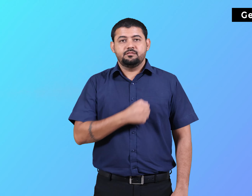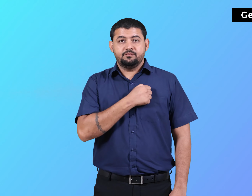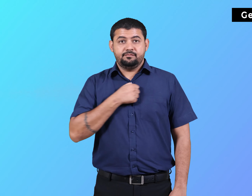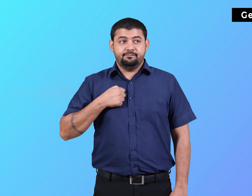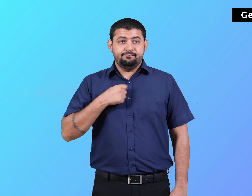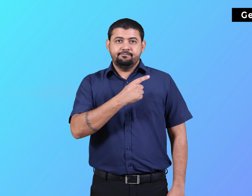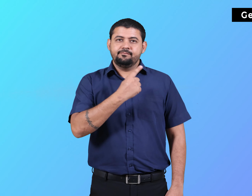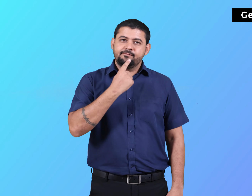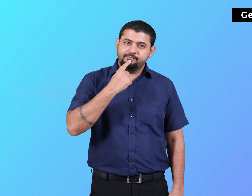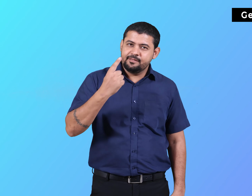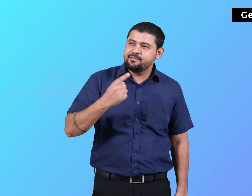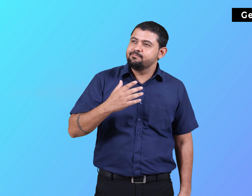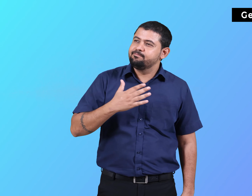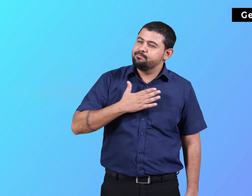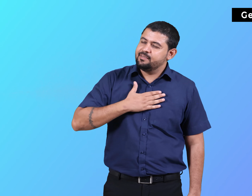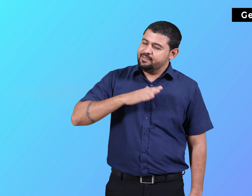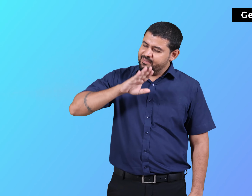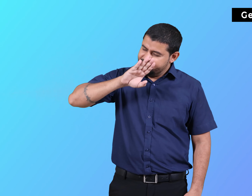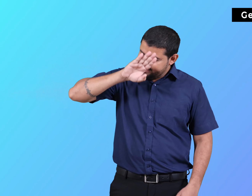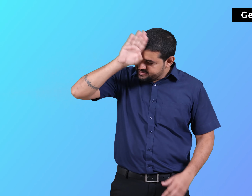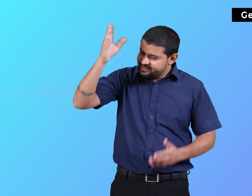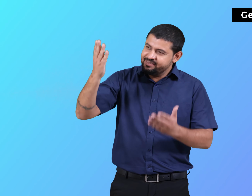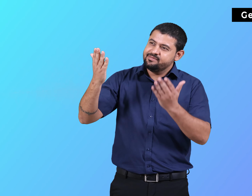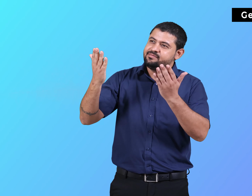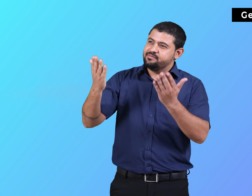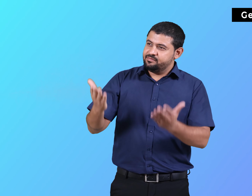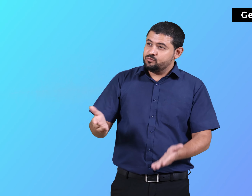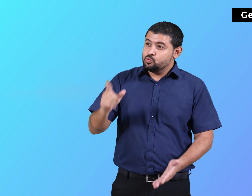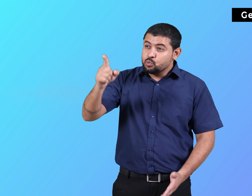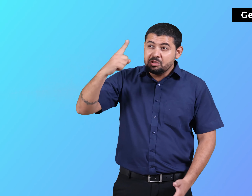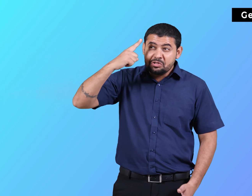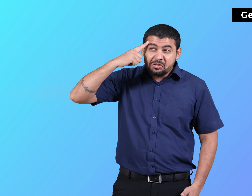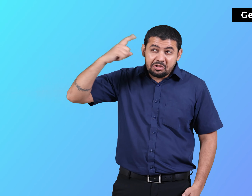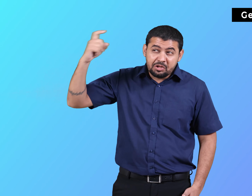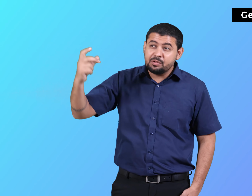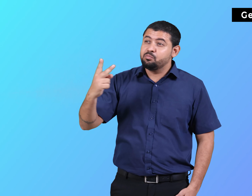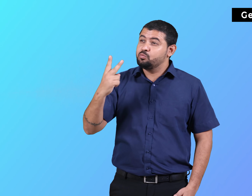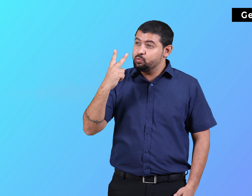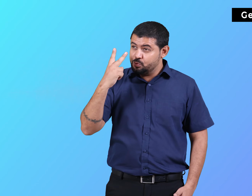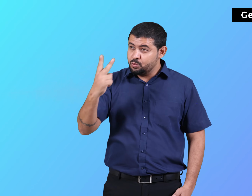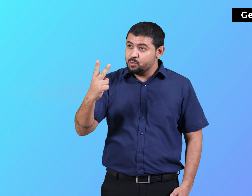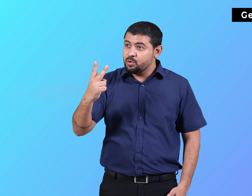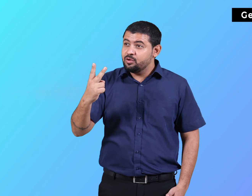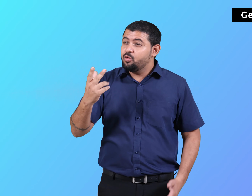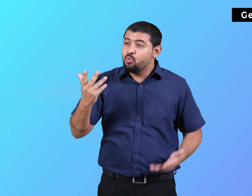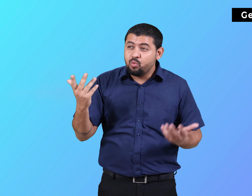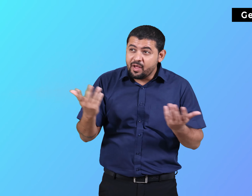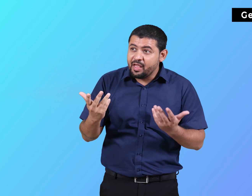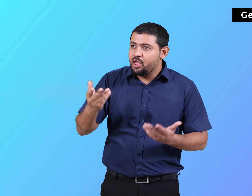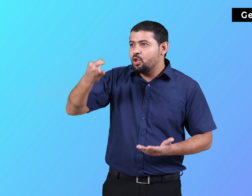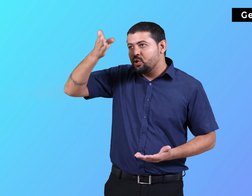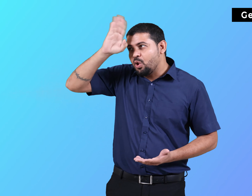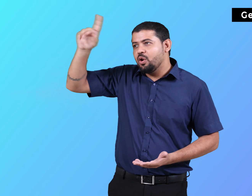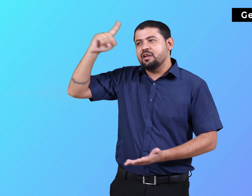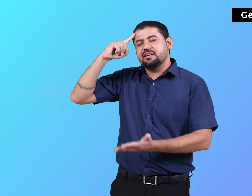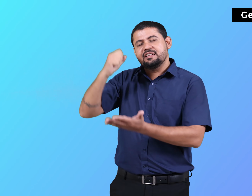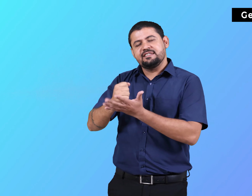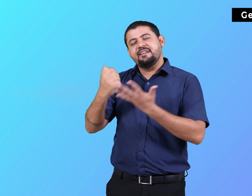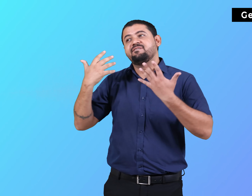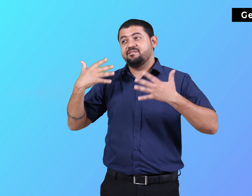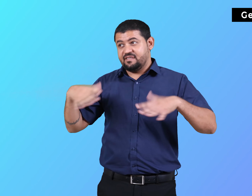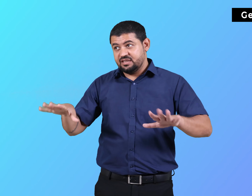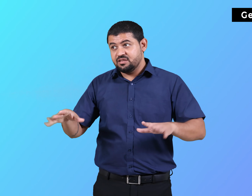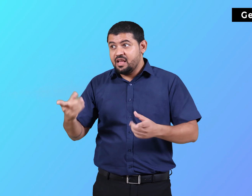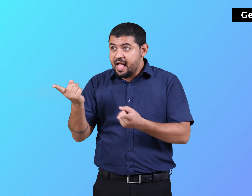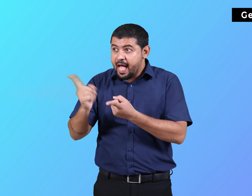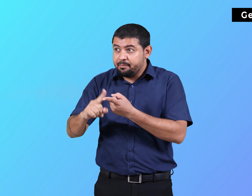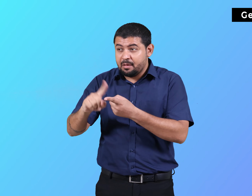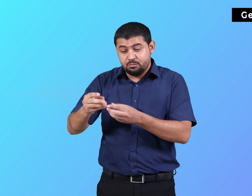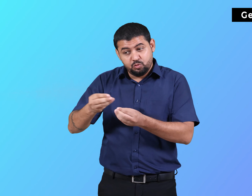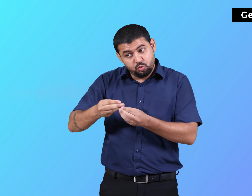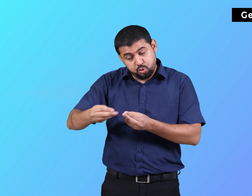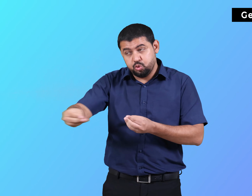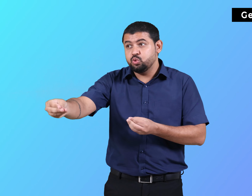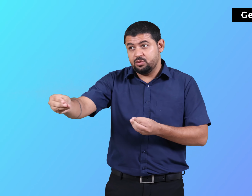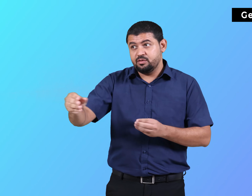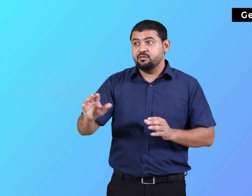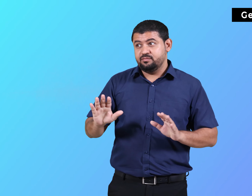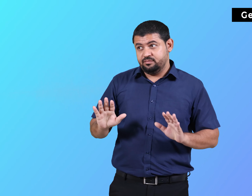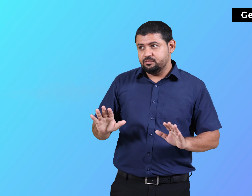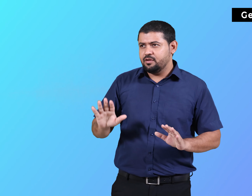“My king, you had two dreams with the same message. This means God has decided for sure to make this happen, and it will begin to happen soon!